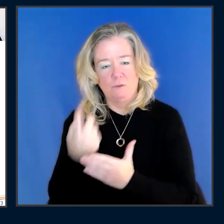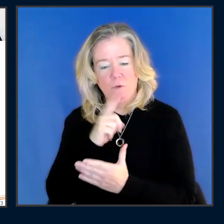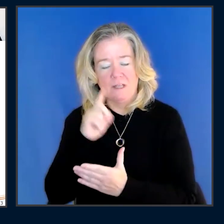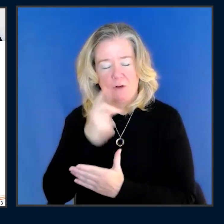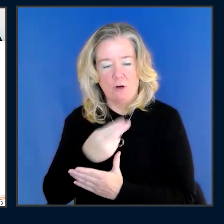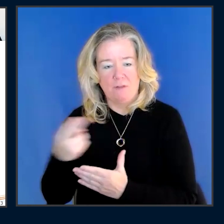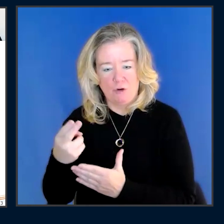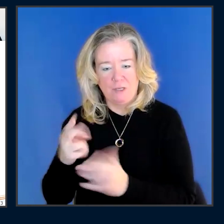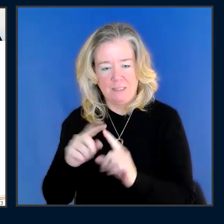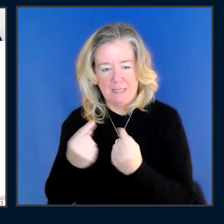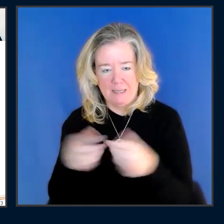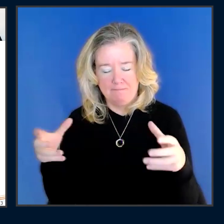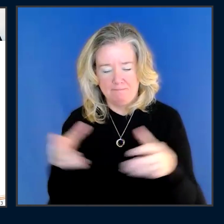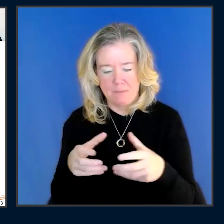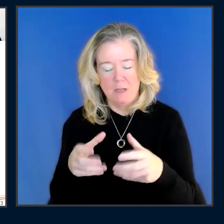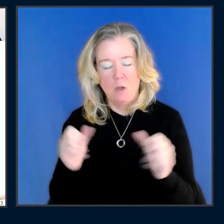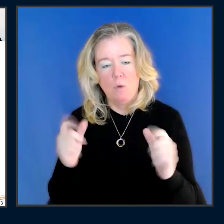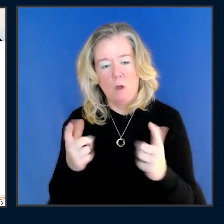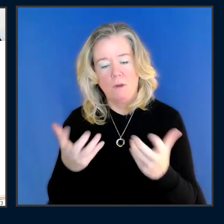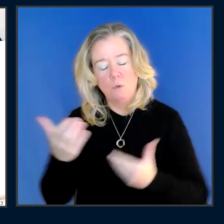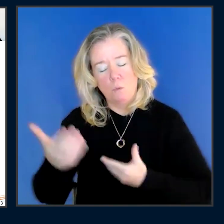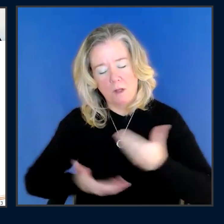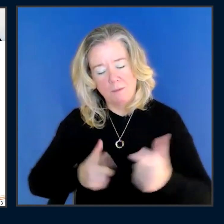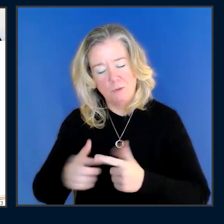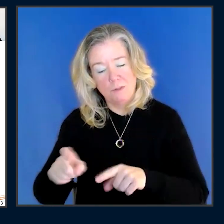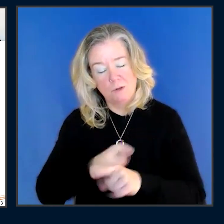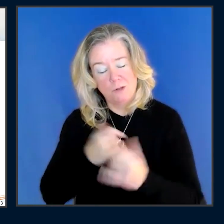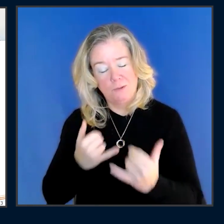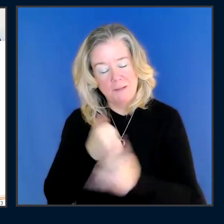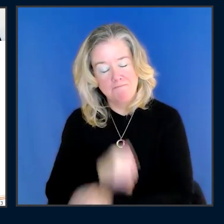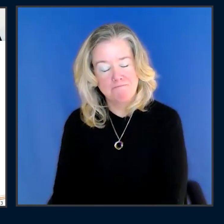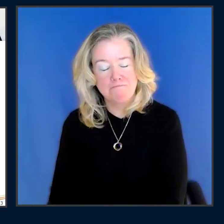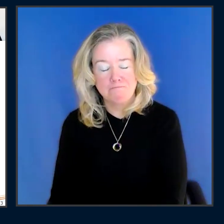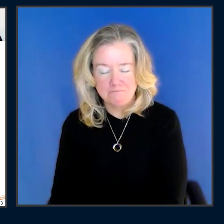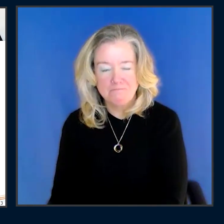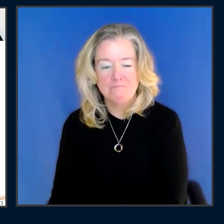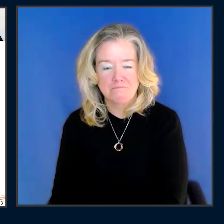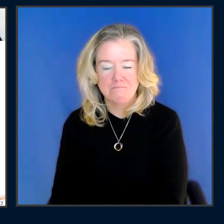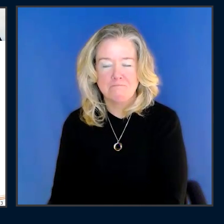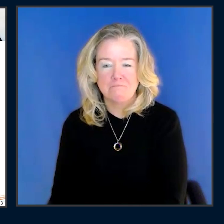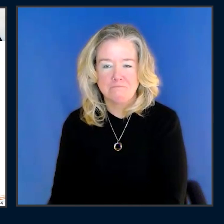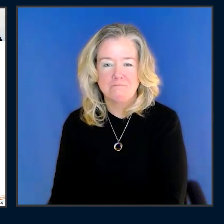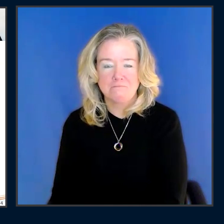and Hard of Hearing team. and we all just want to welcome you to this call today.